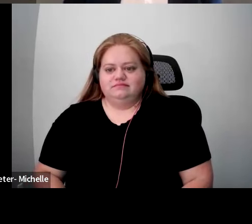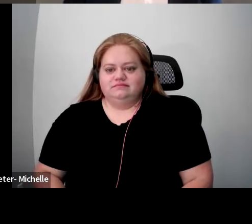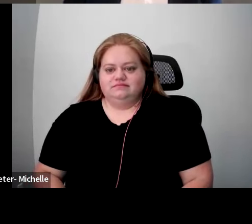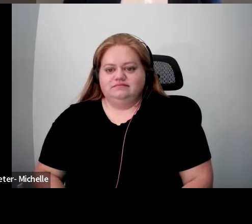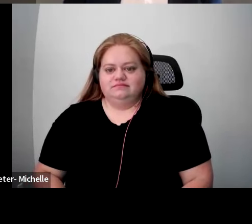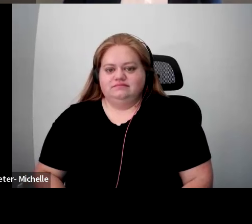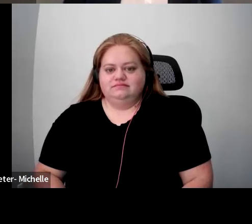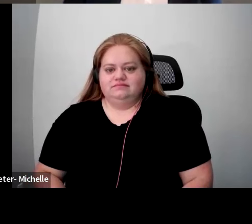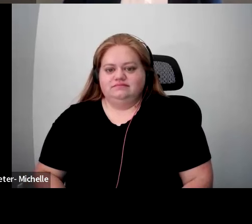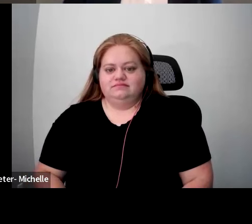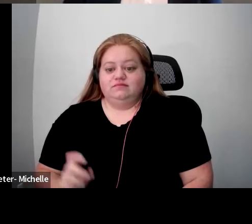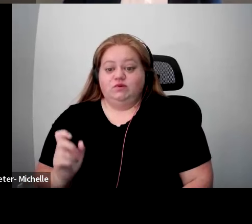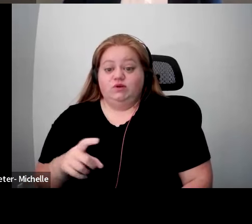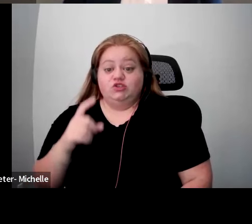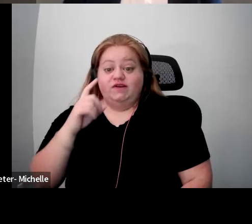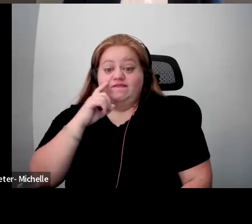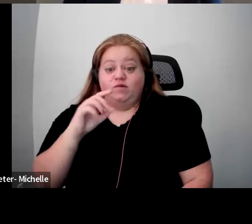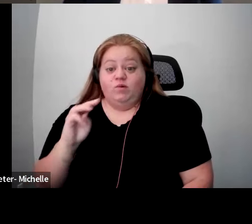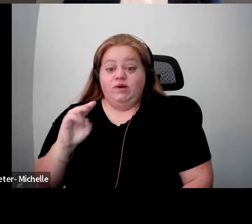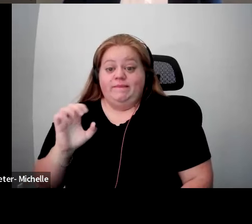This is a question for Mick.